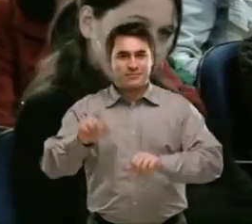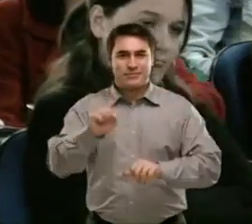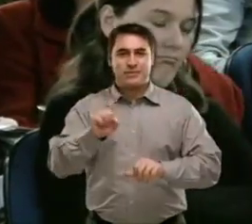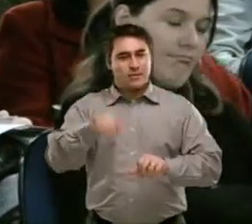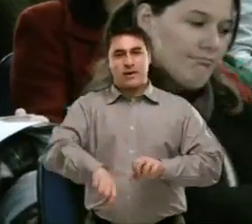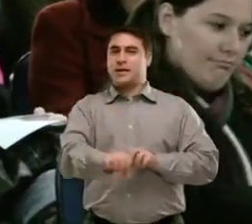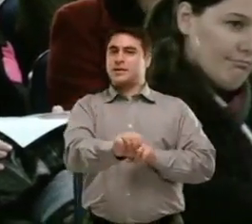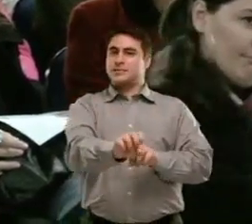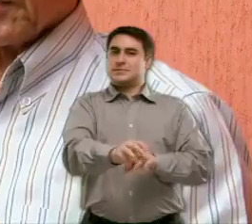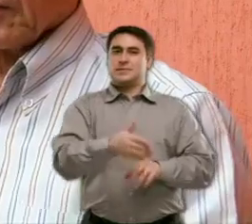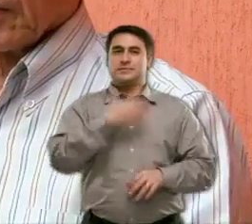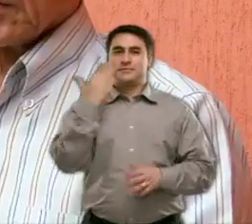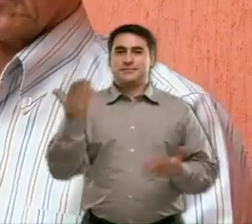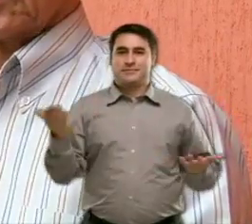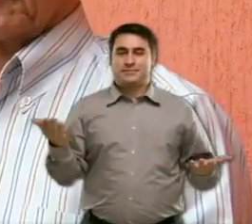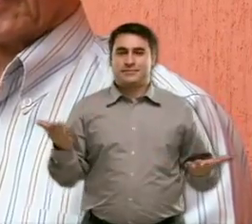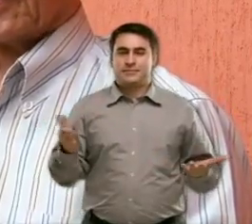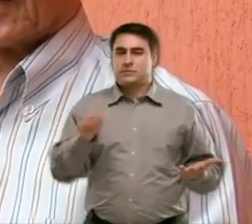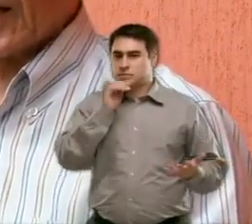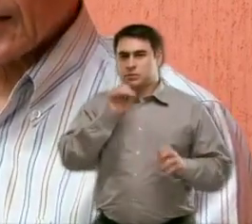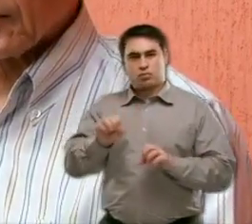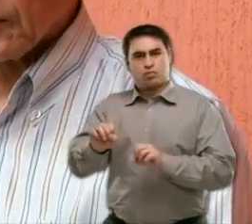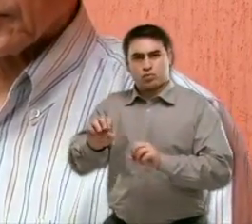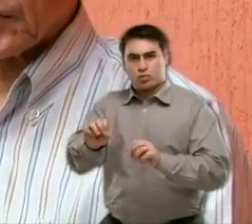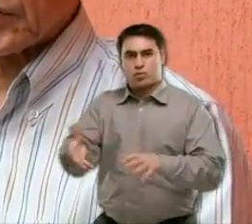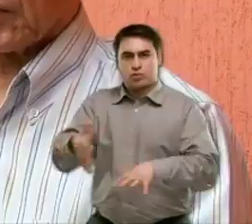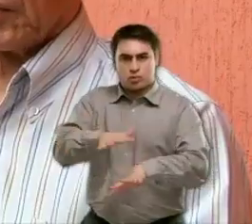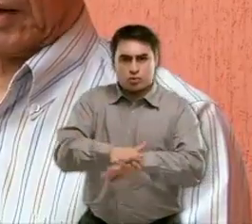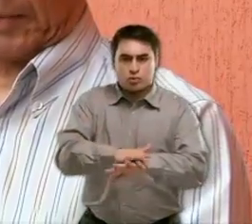What matters for inclusive education is that each student is considered in terms of their potential, in their life course, in their abilities